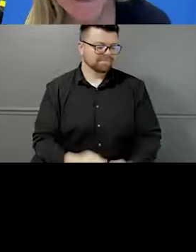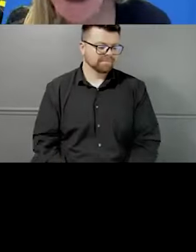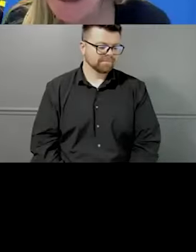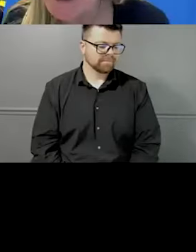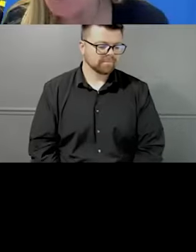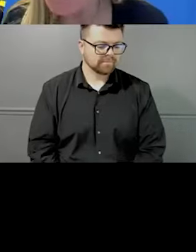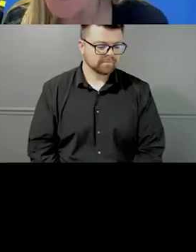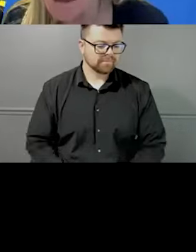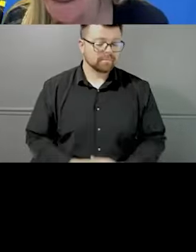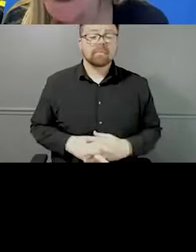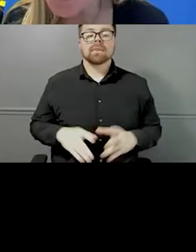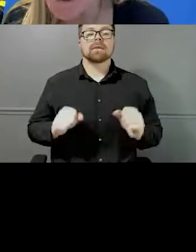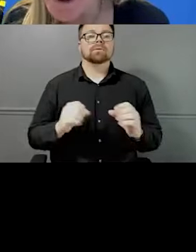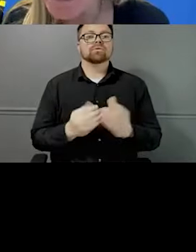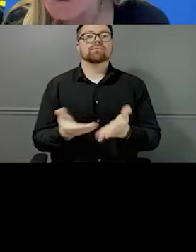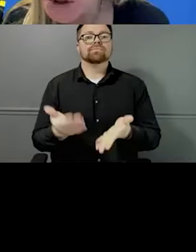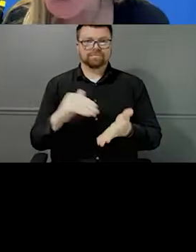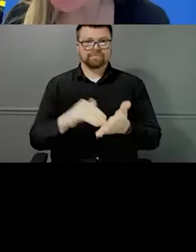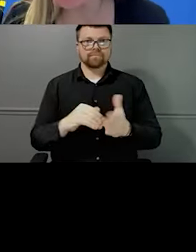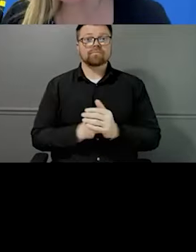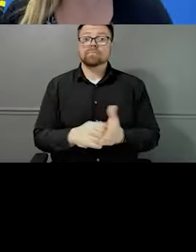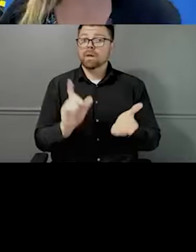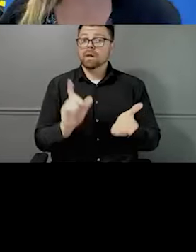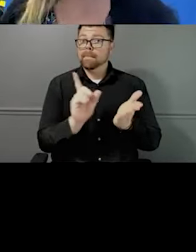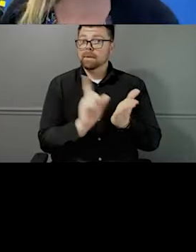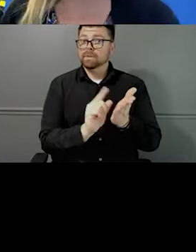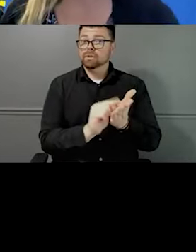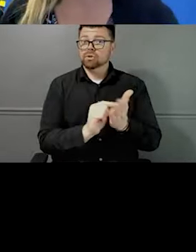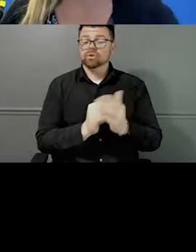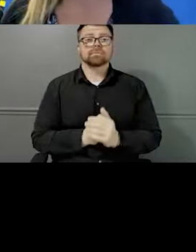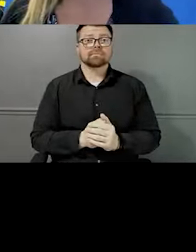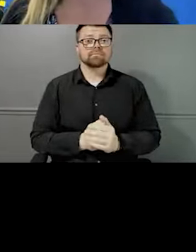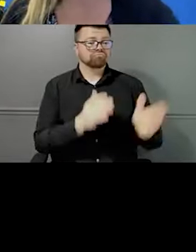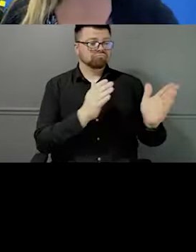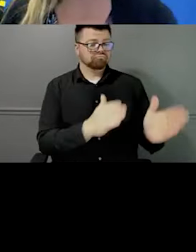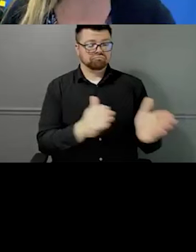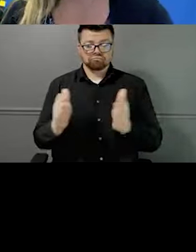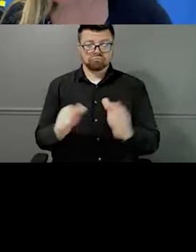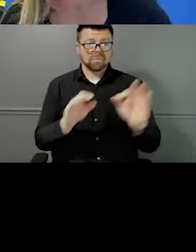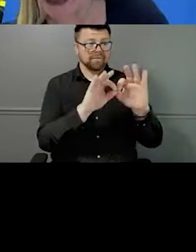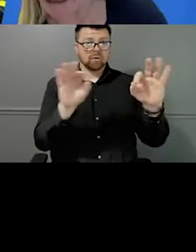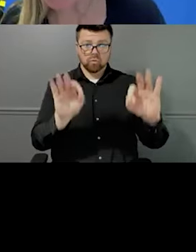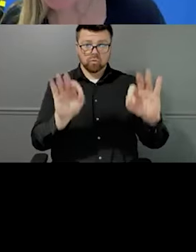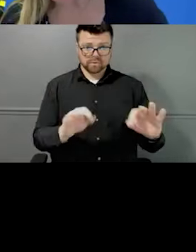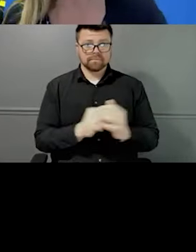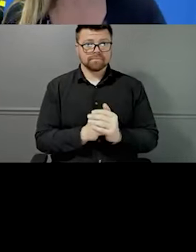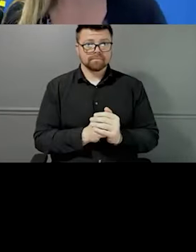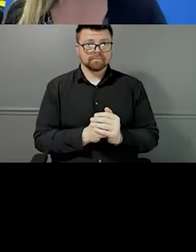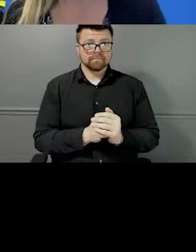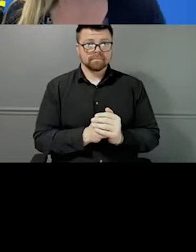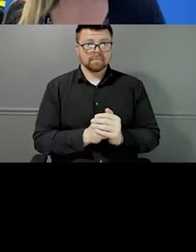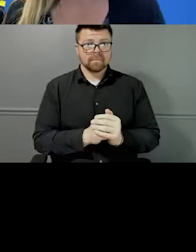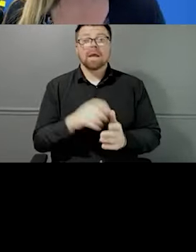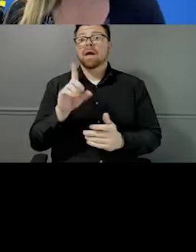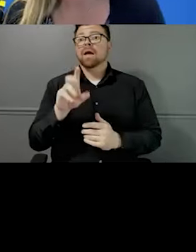Again, we published both of these common forms in